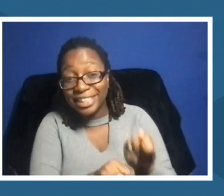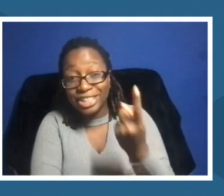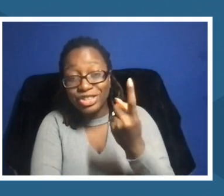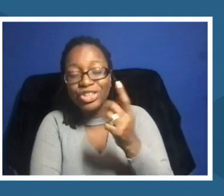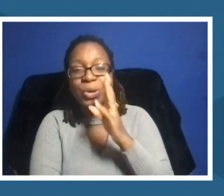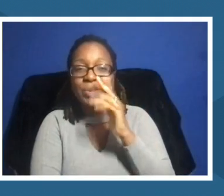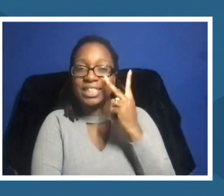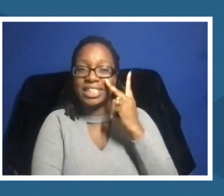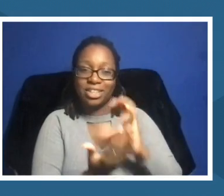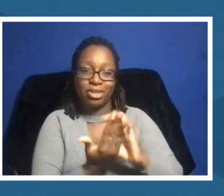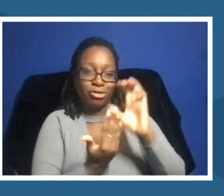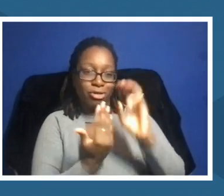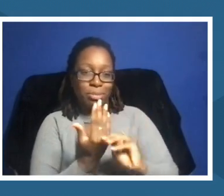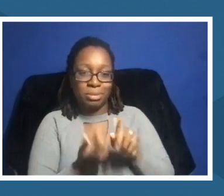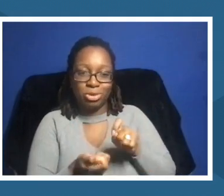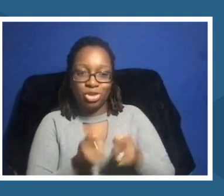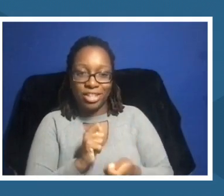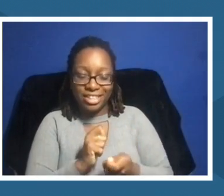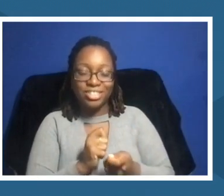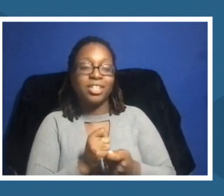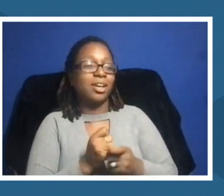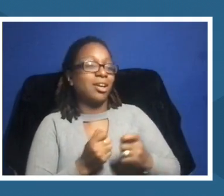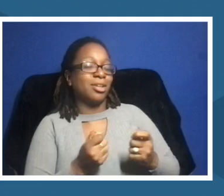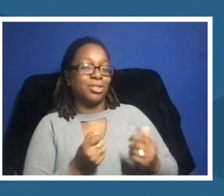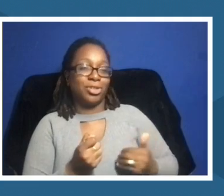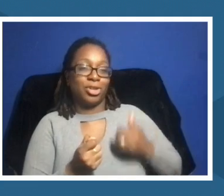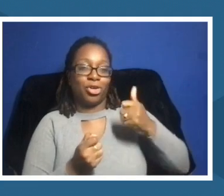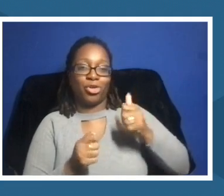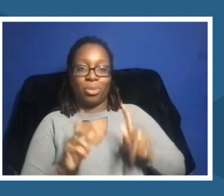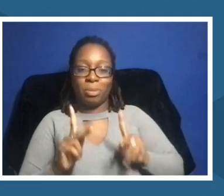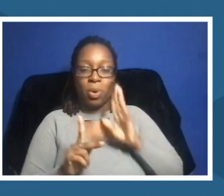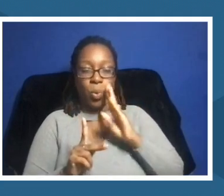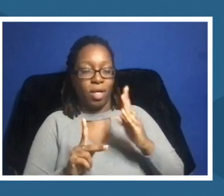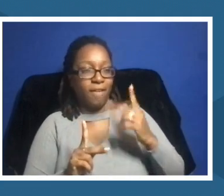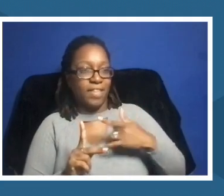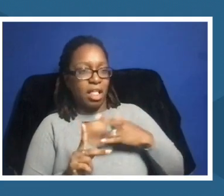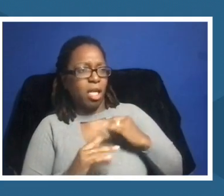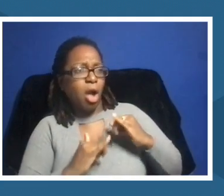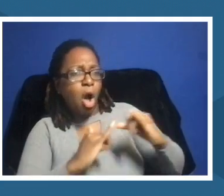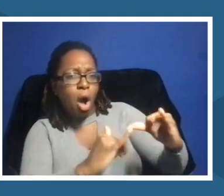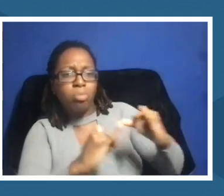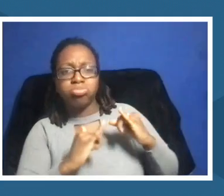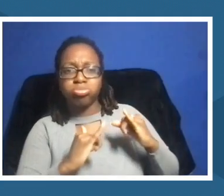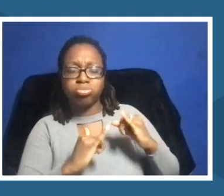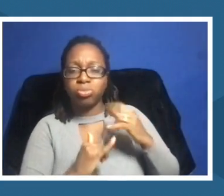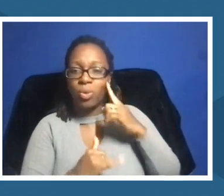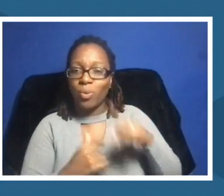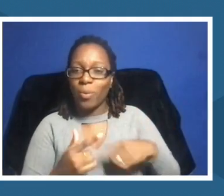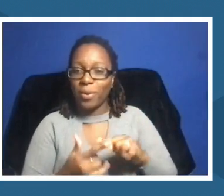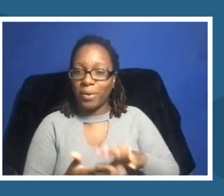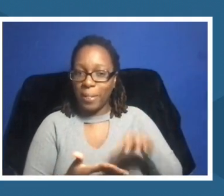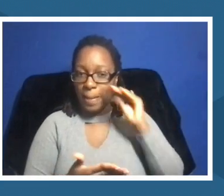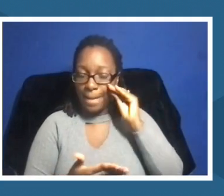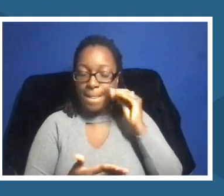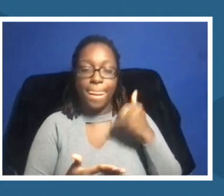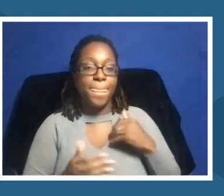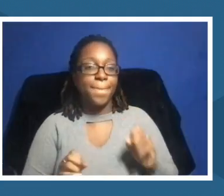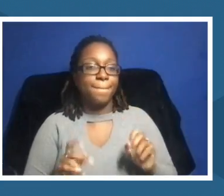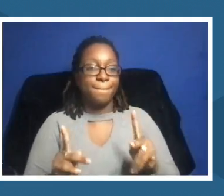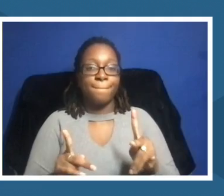can see themselves in what they're learning i get i have the great privilege of mentoring interns